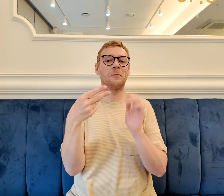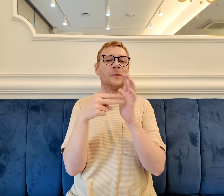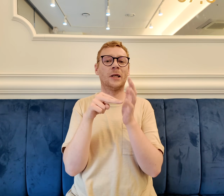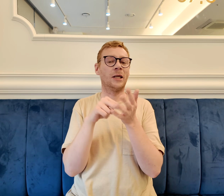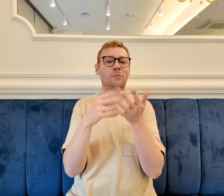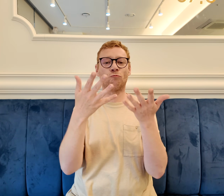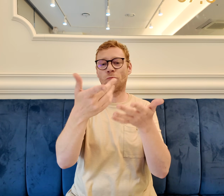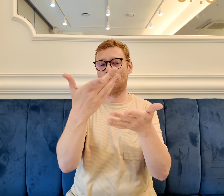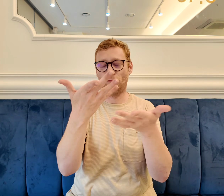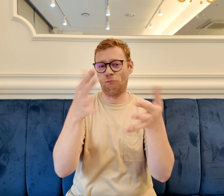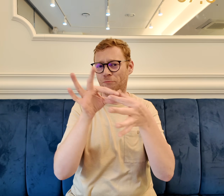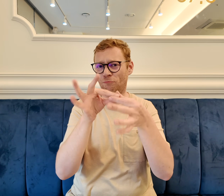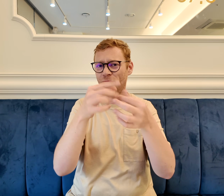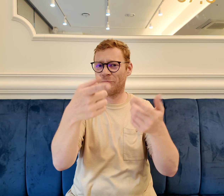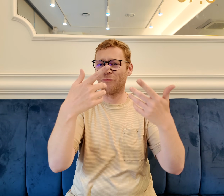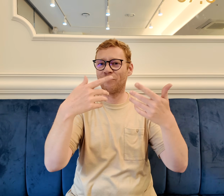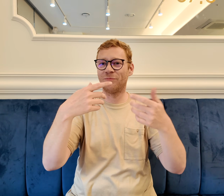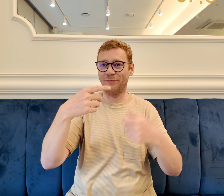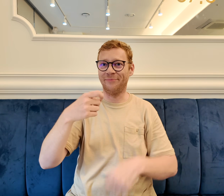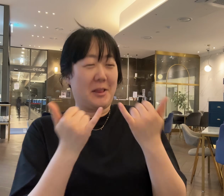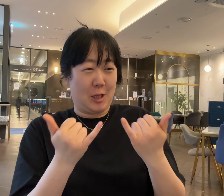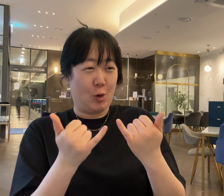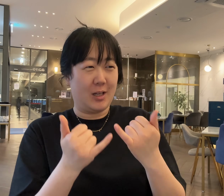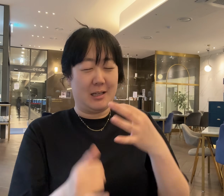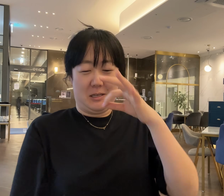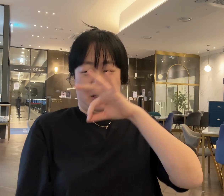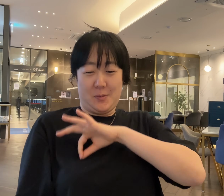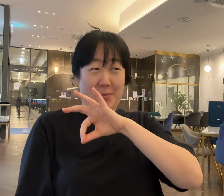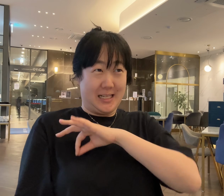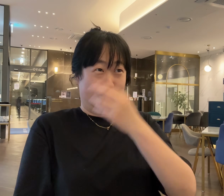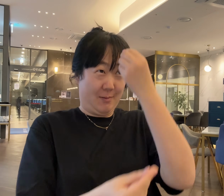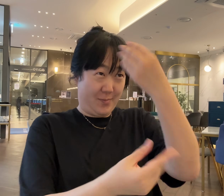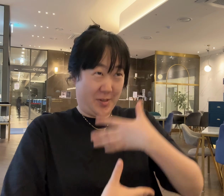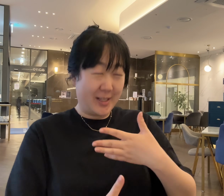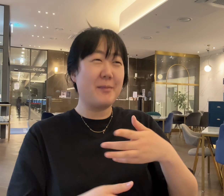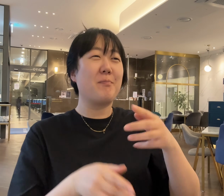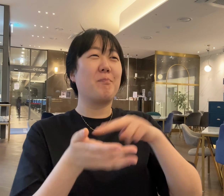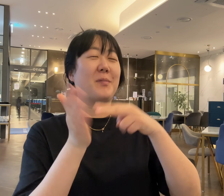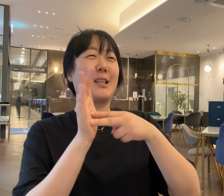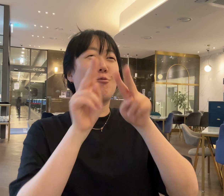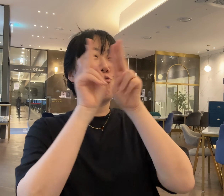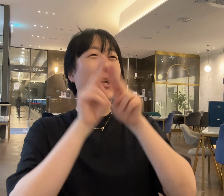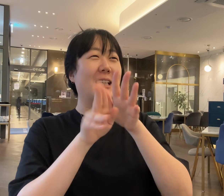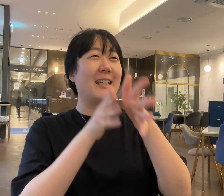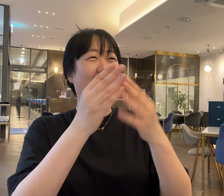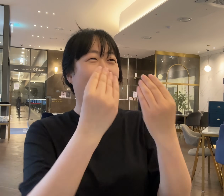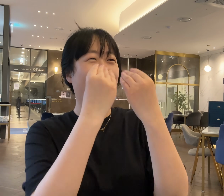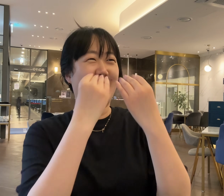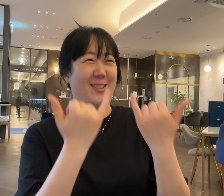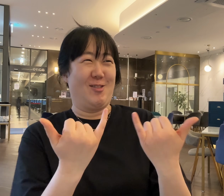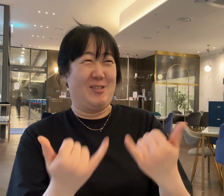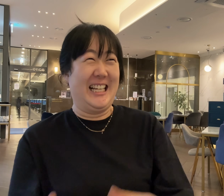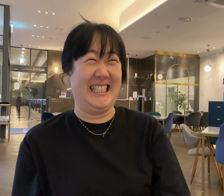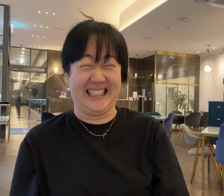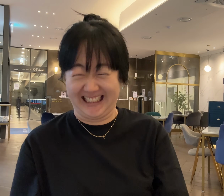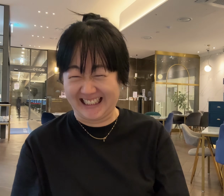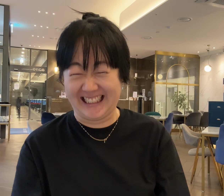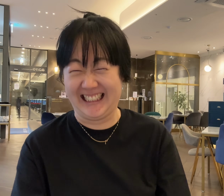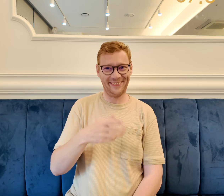What does it mean? Now that you're explaining it to me, it's like an international sign study group.